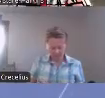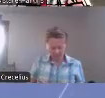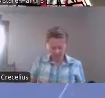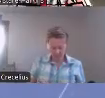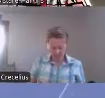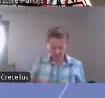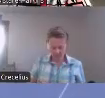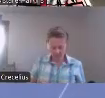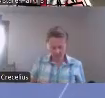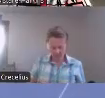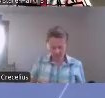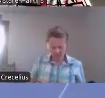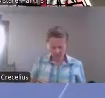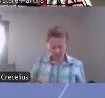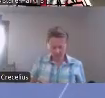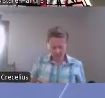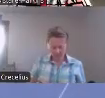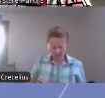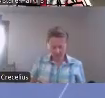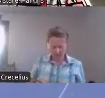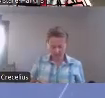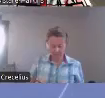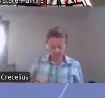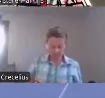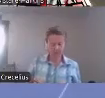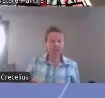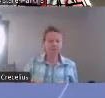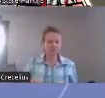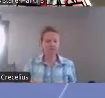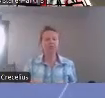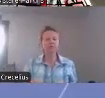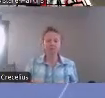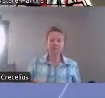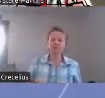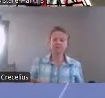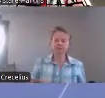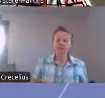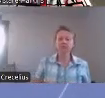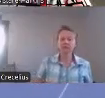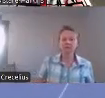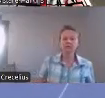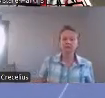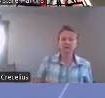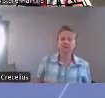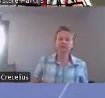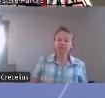A few that came up were confidentiality and virtual sessions and guardian consent.